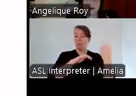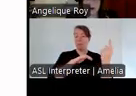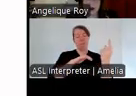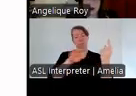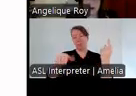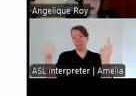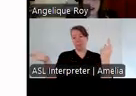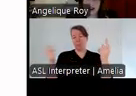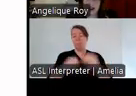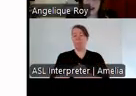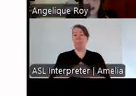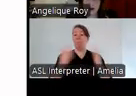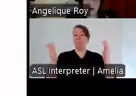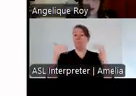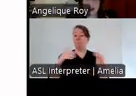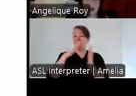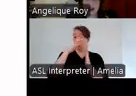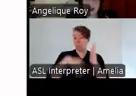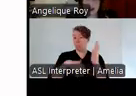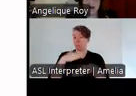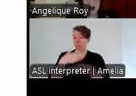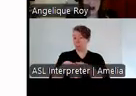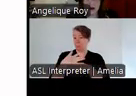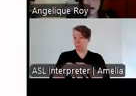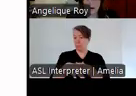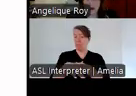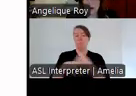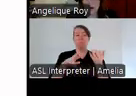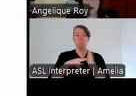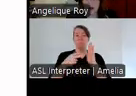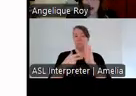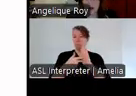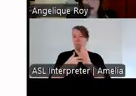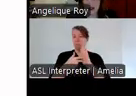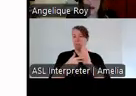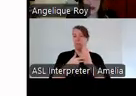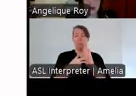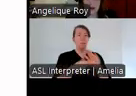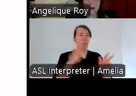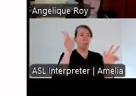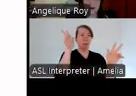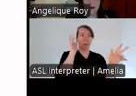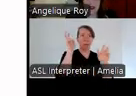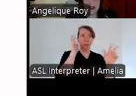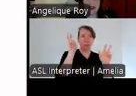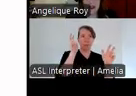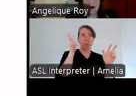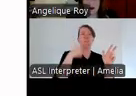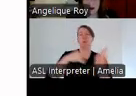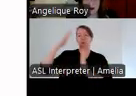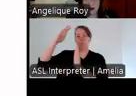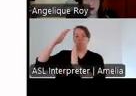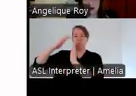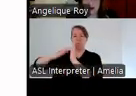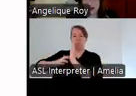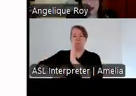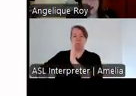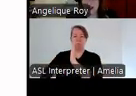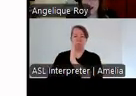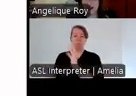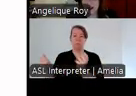Uh, this is a textual representation of the audio featured within a video. Transcripts may be present as auto-scrolling or static text.